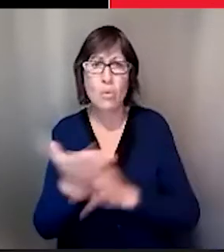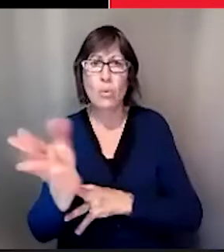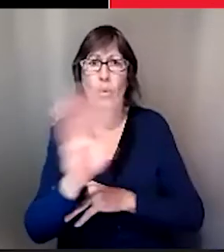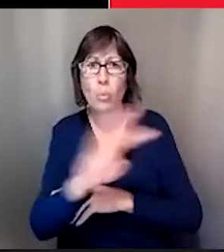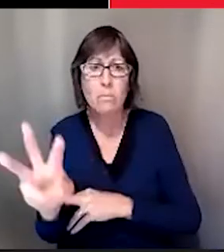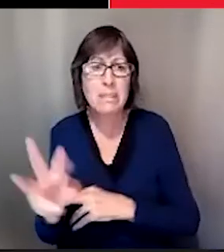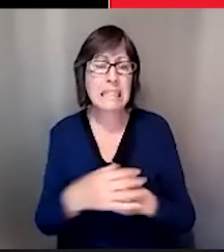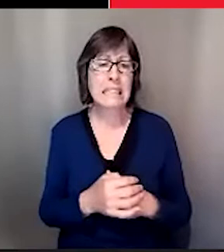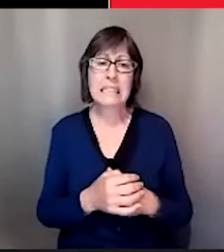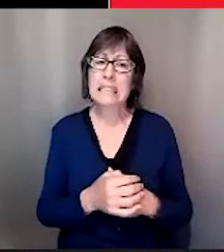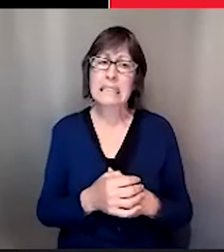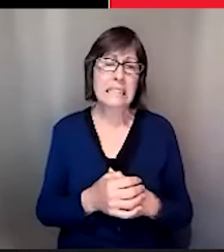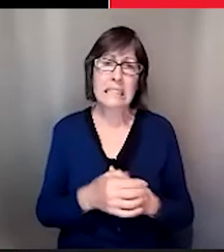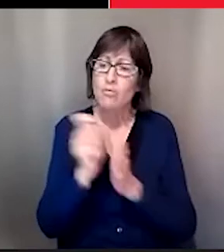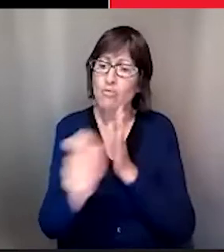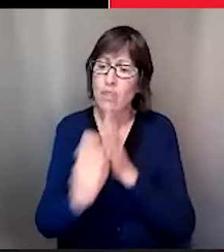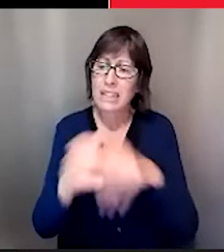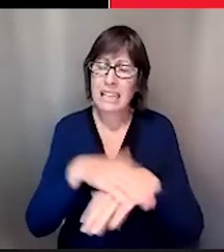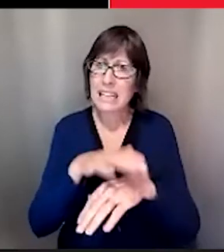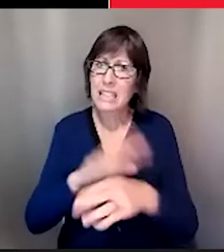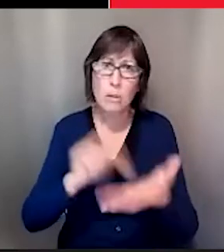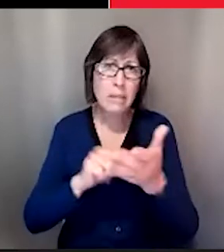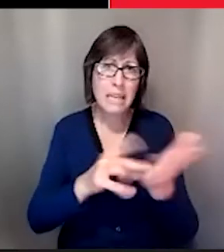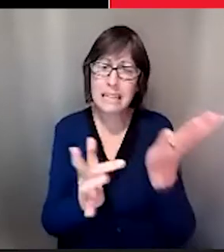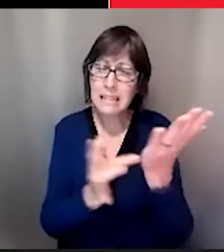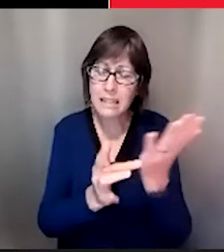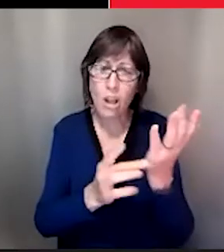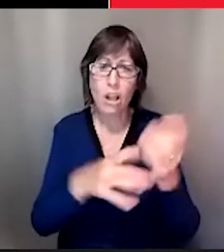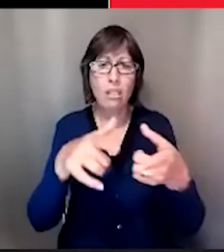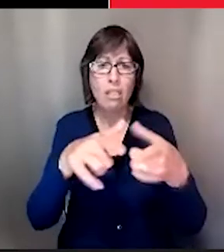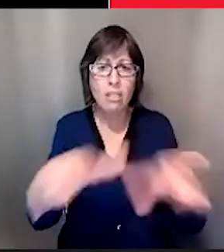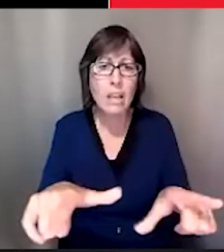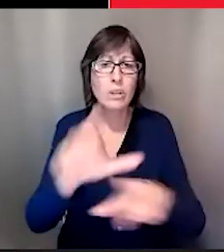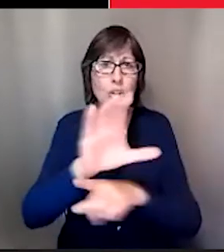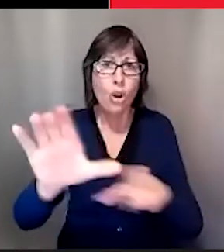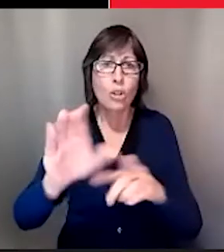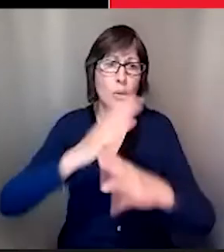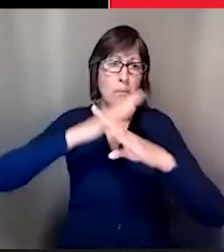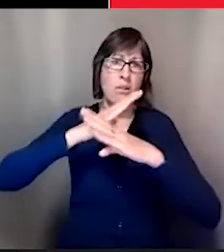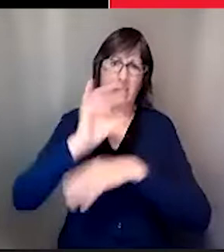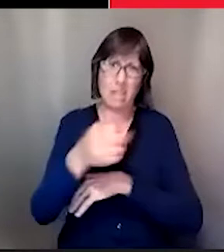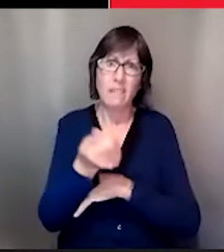This creates technological, linguistic, communication and cultural barriers, to name a few.